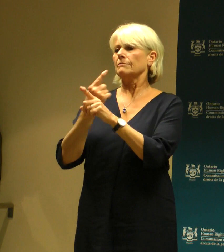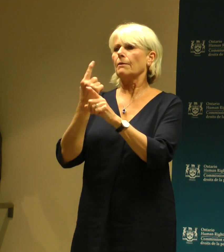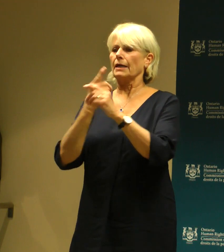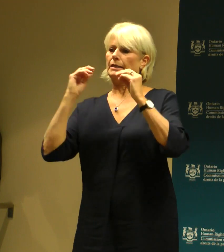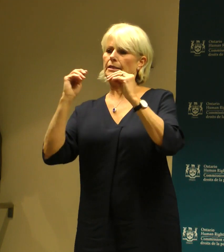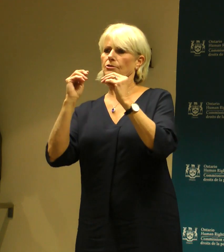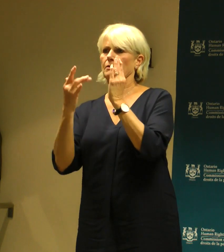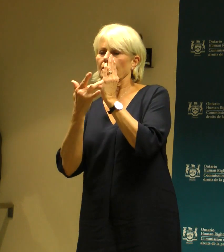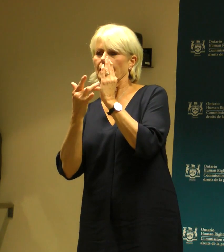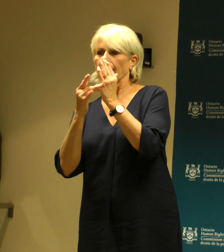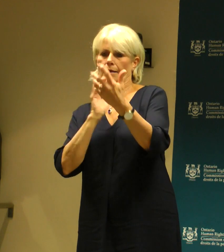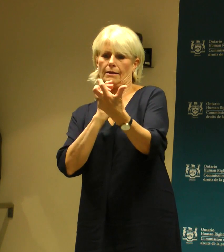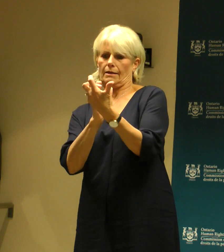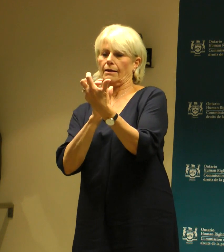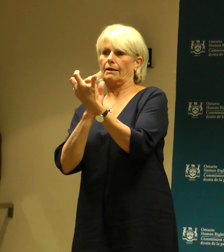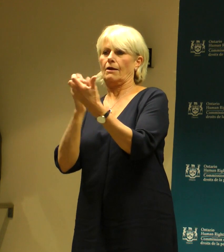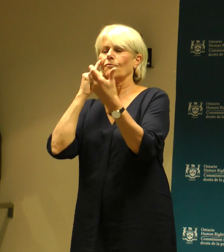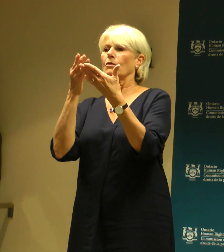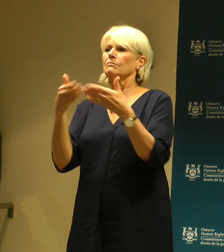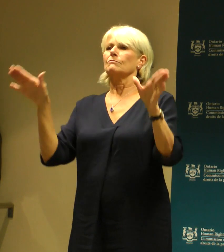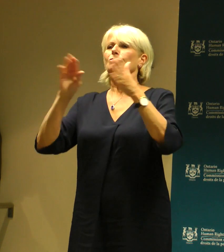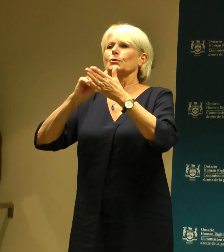effective for the largest number of students.